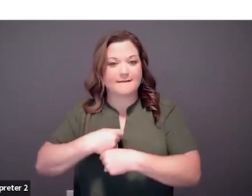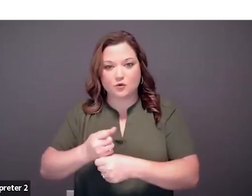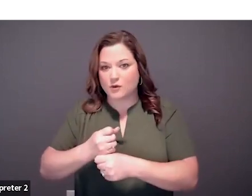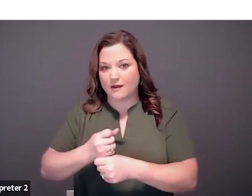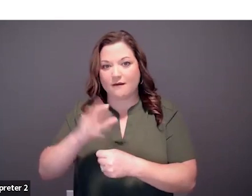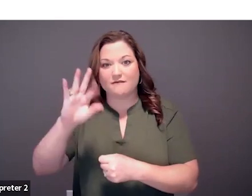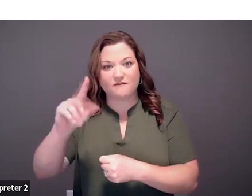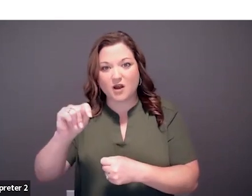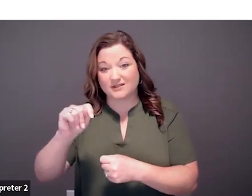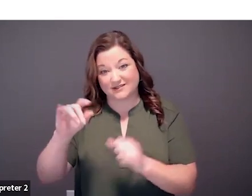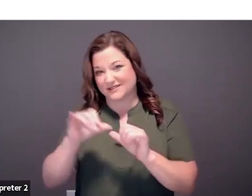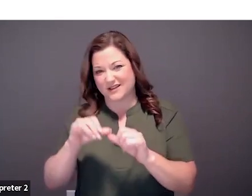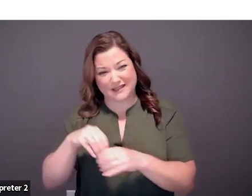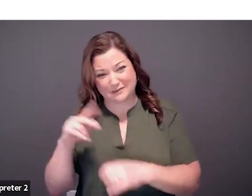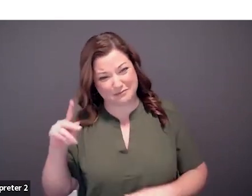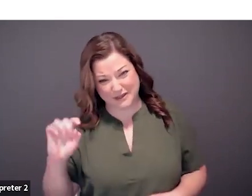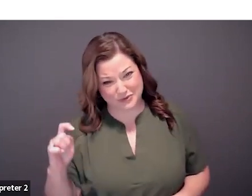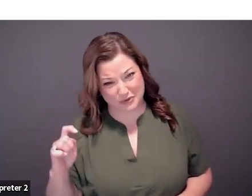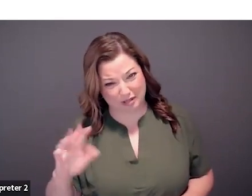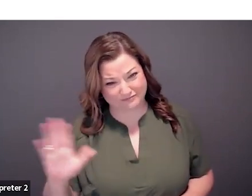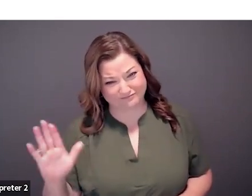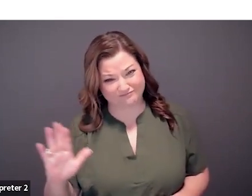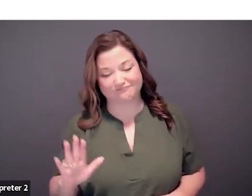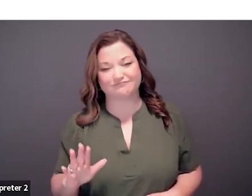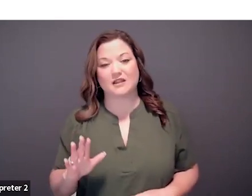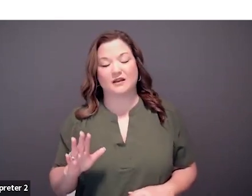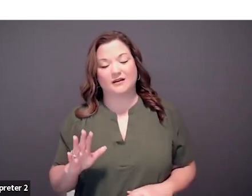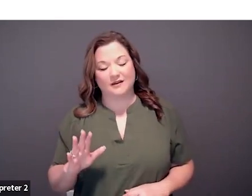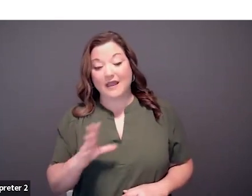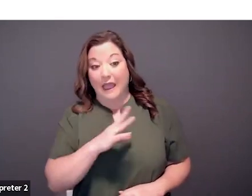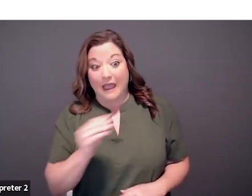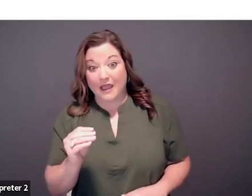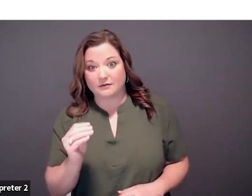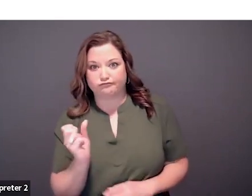To start with, you definitely should not be overriding a website where the default font